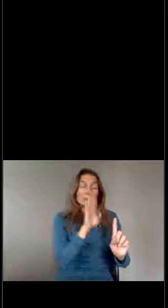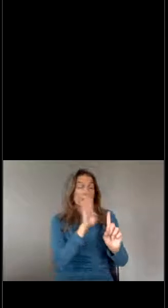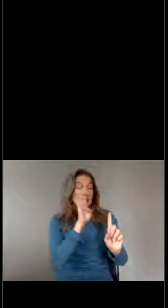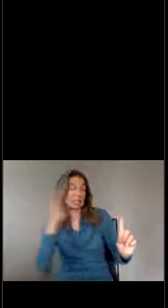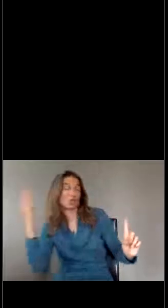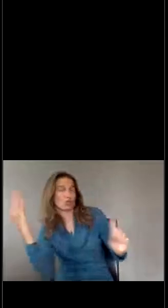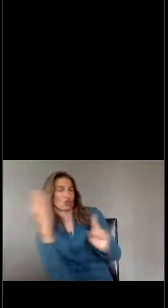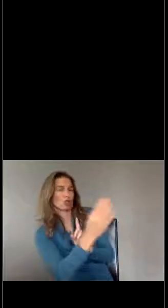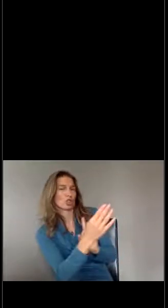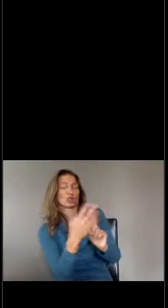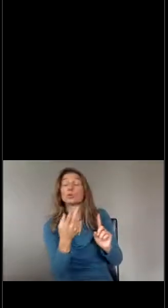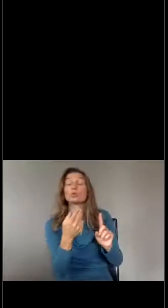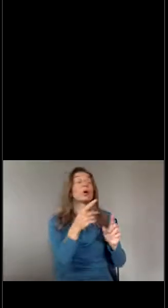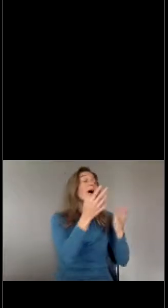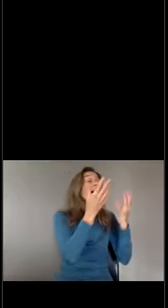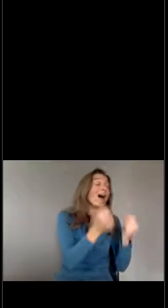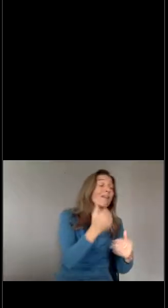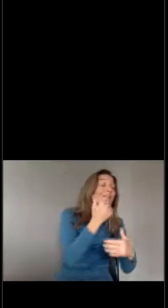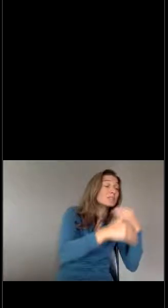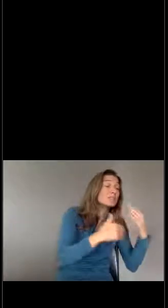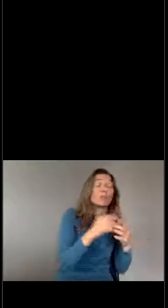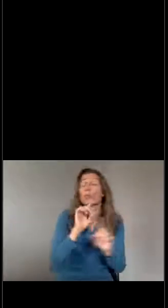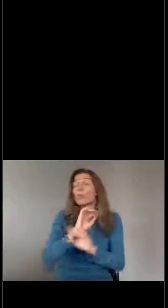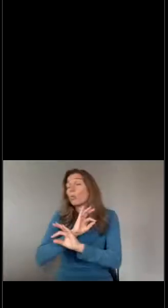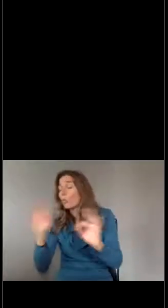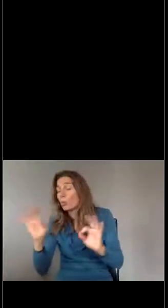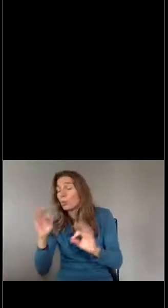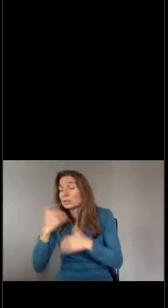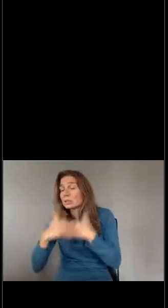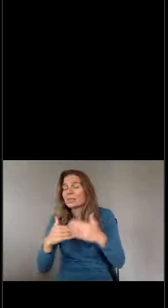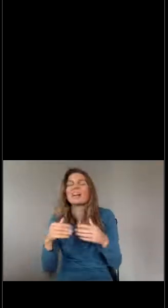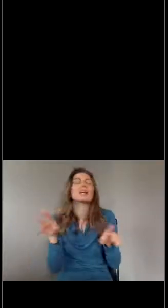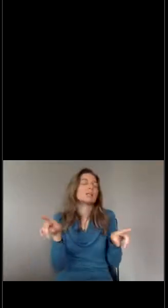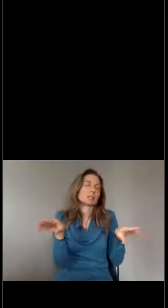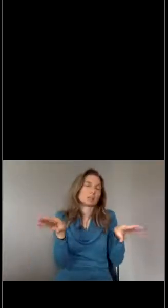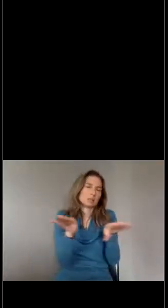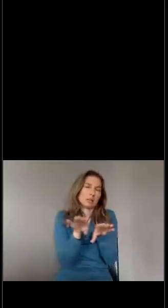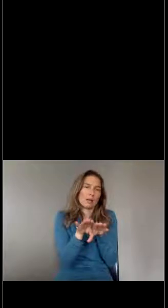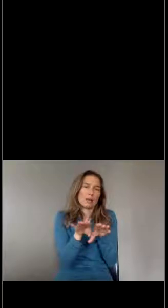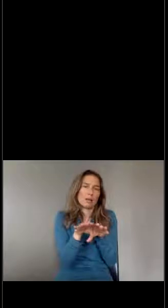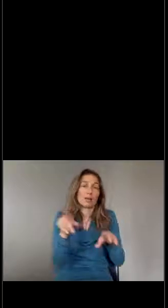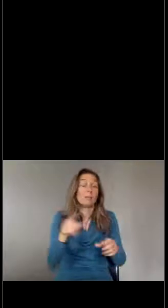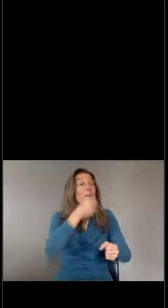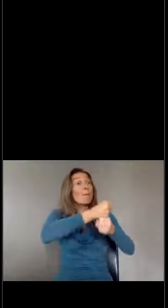and their households had limited employment opportunities and lower salaries when they did work.